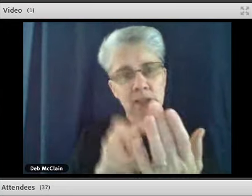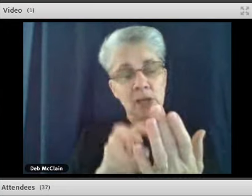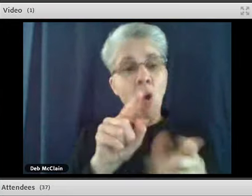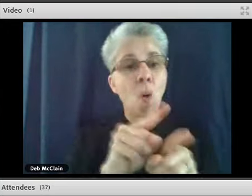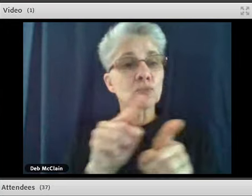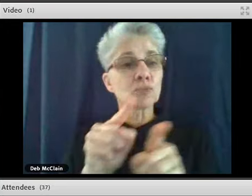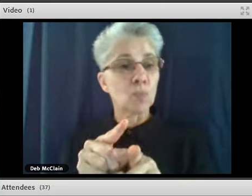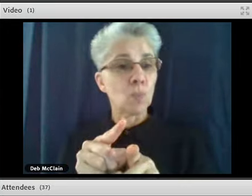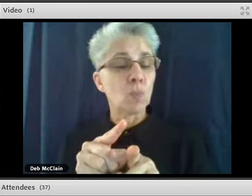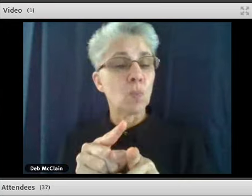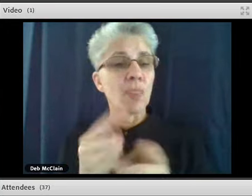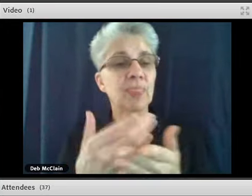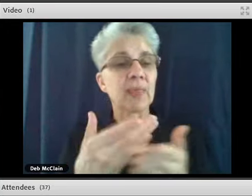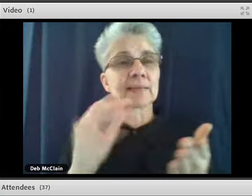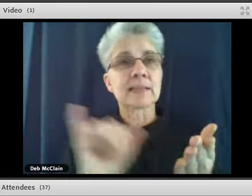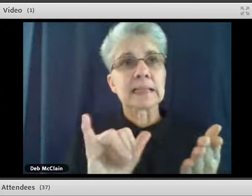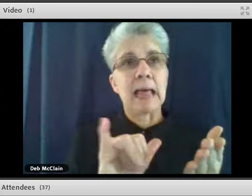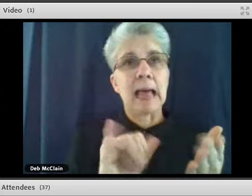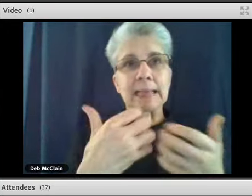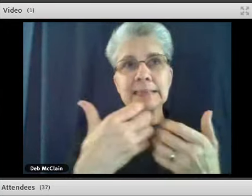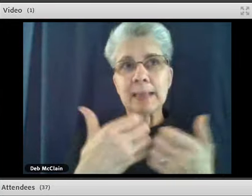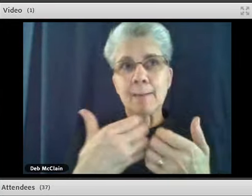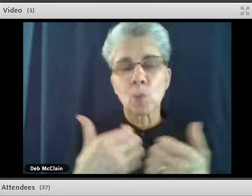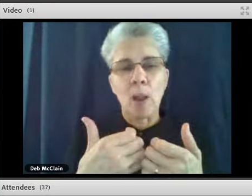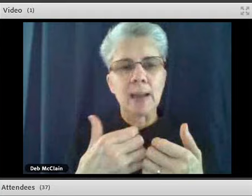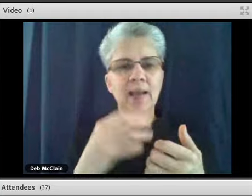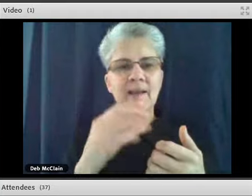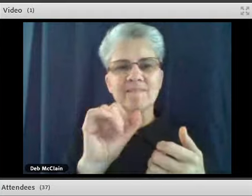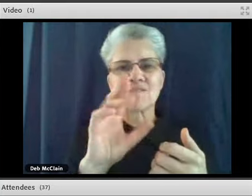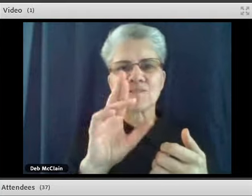including things like separating the foreground